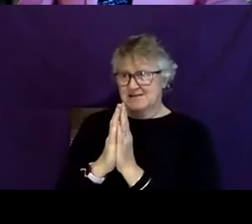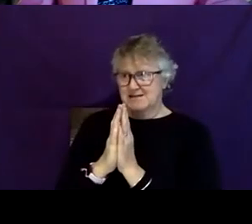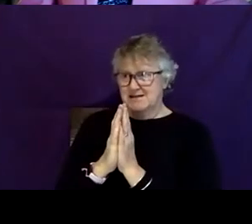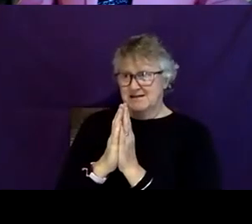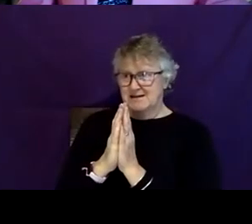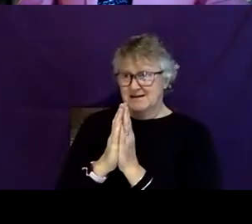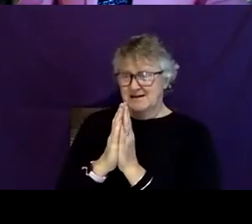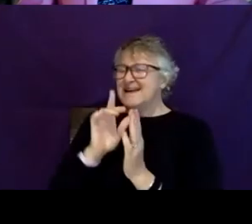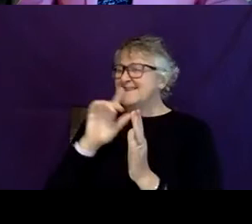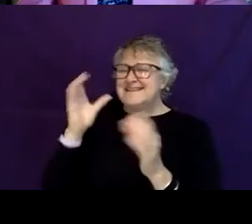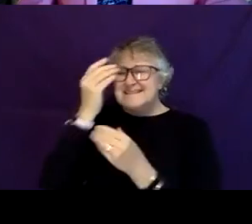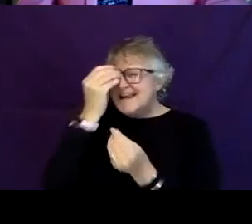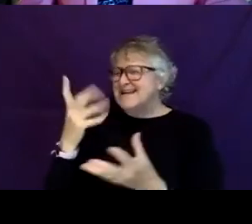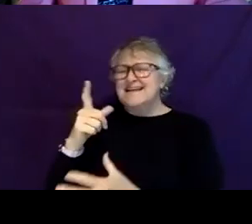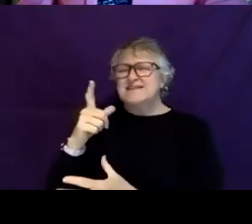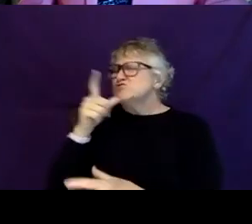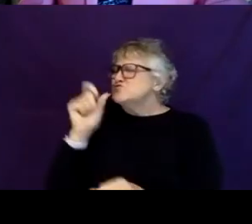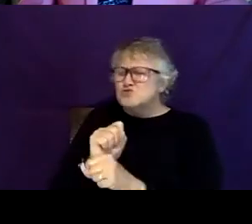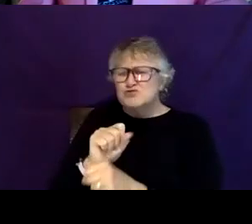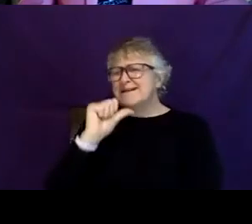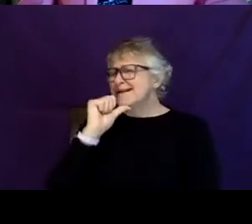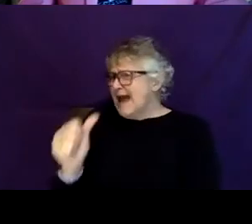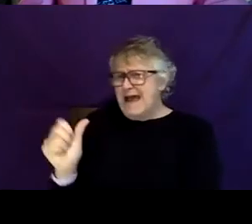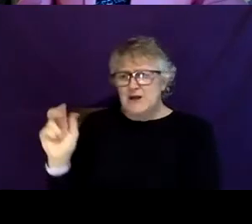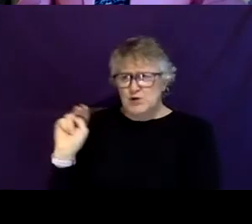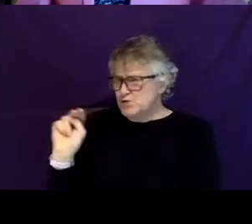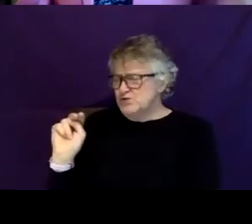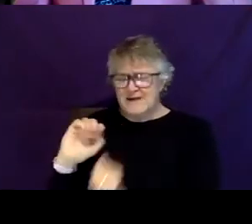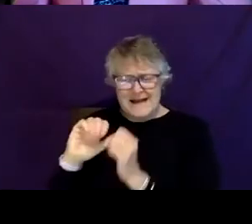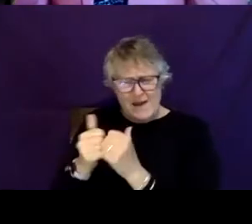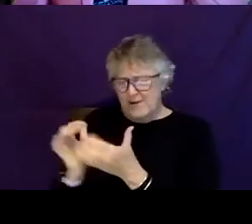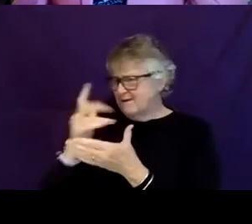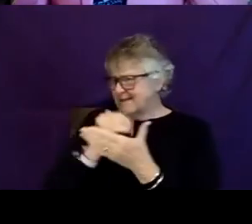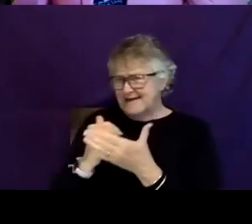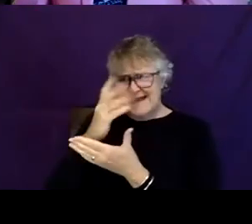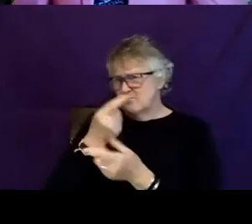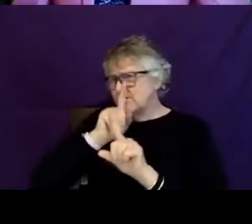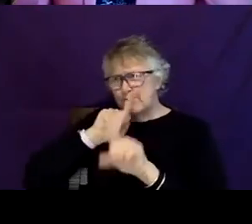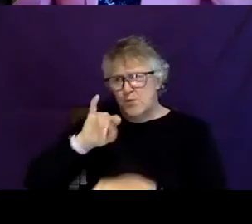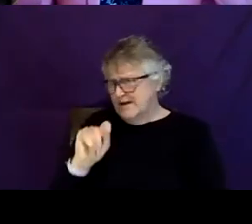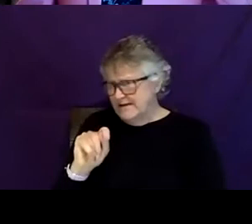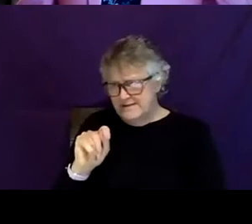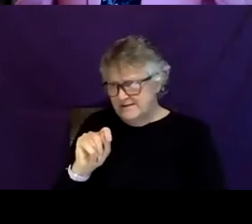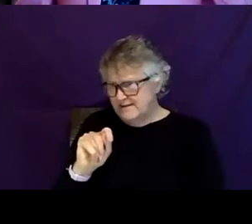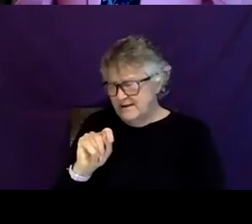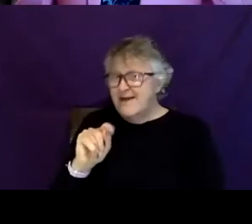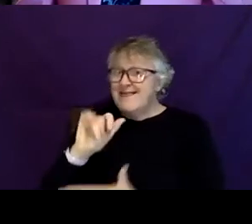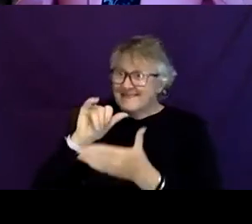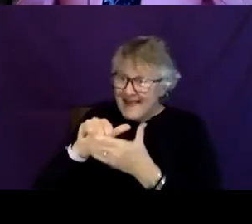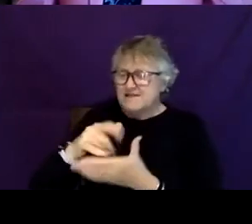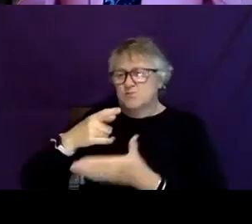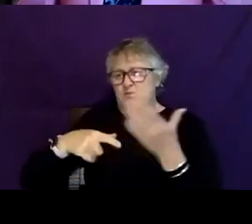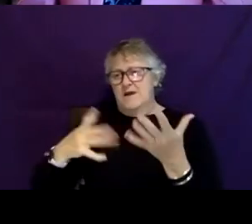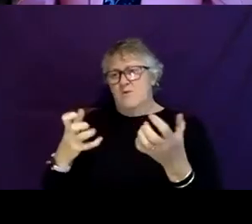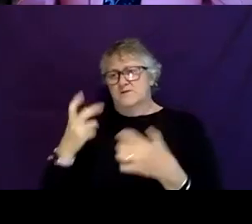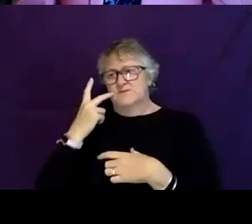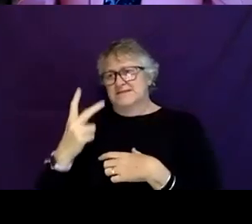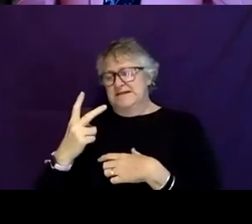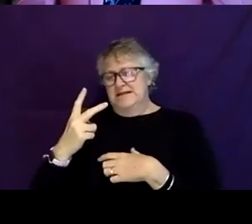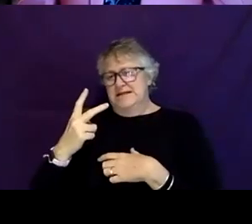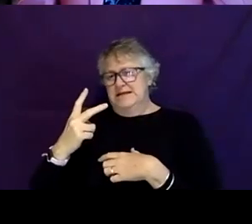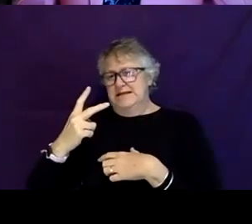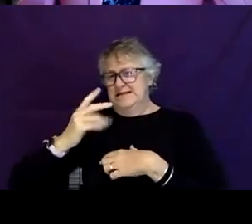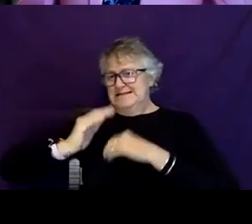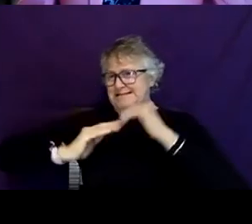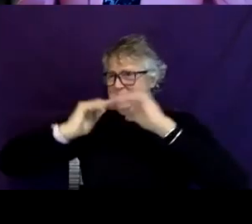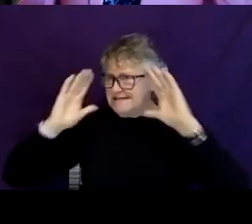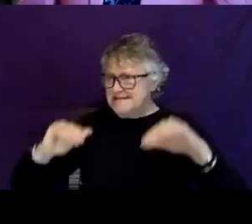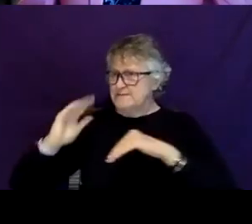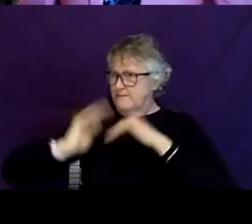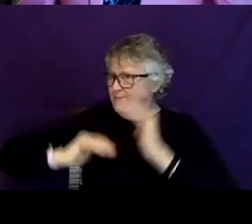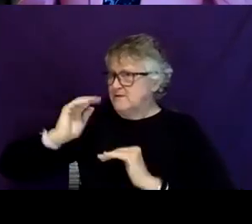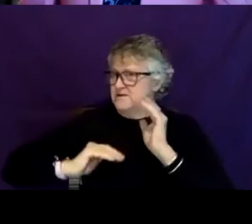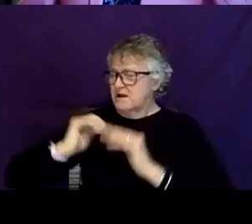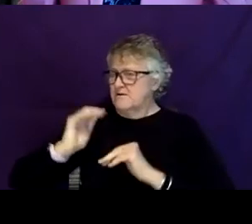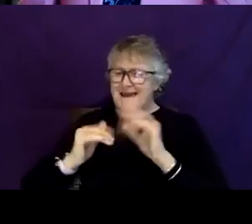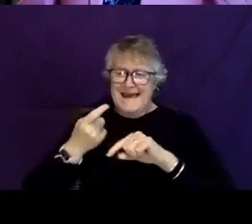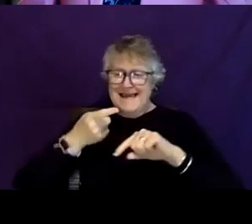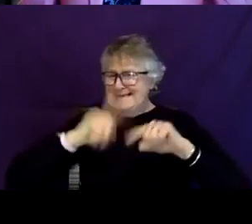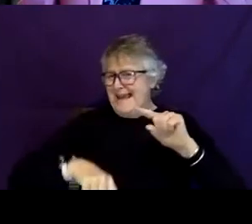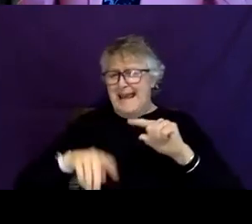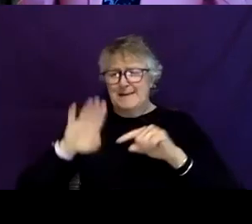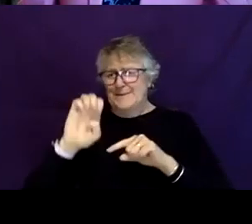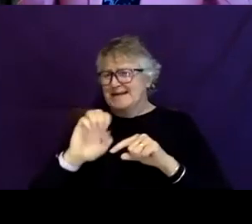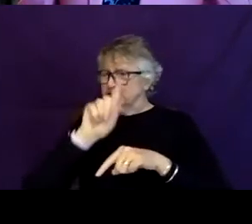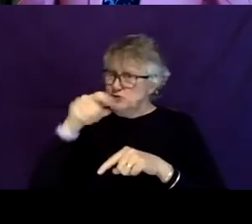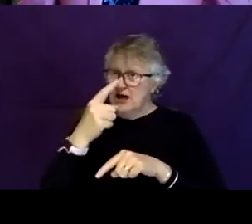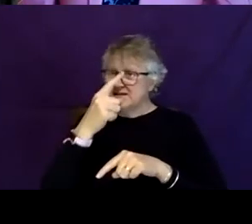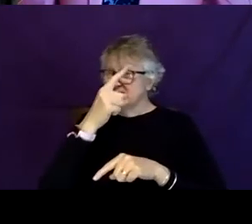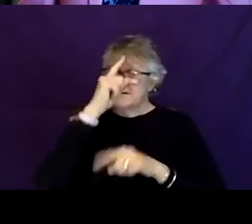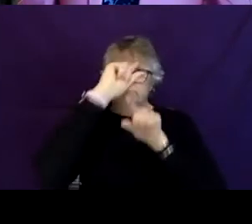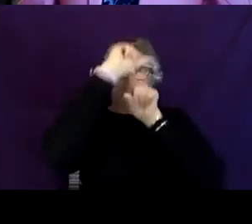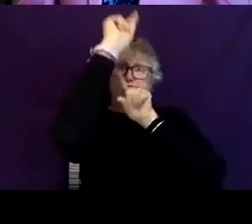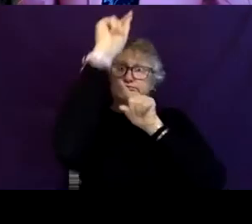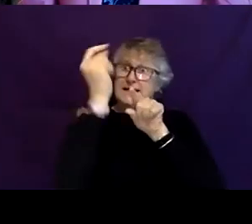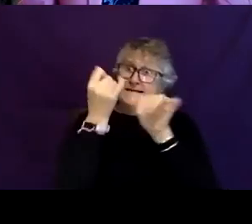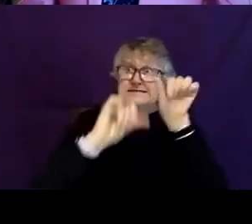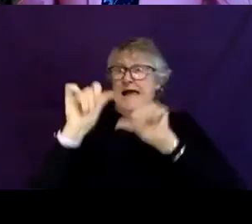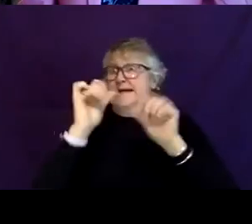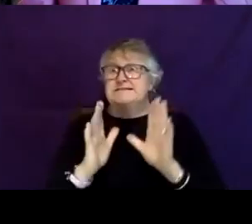Right. And the way we collect and report it. And so that's what I would love to see infrastructure and systems built around, because it can't just be like, you know, the Epi's are like at the top of this hierarchy and the all knowing power of like health